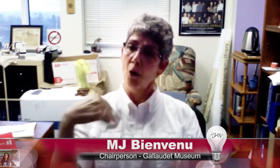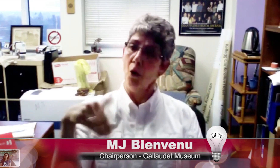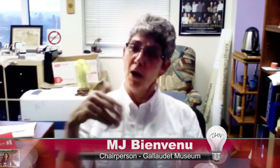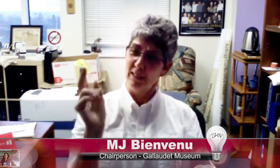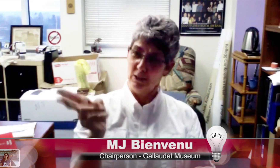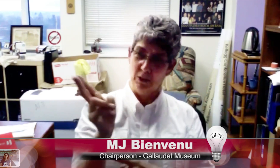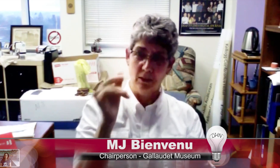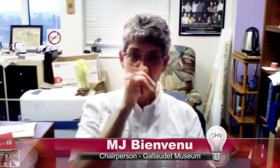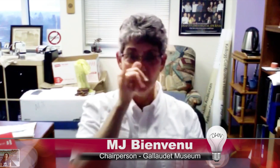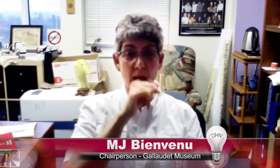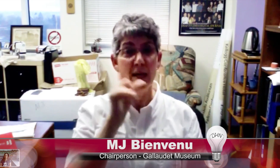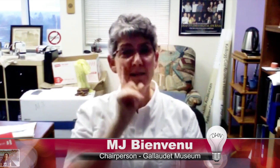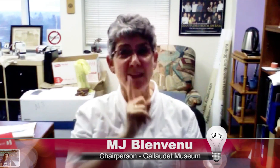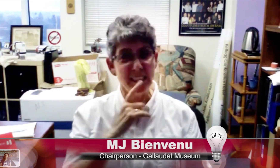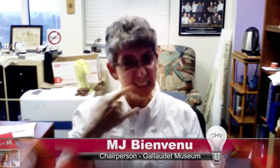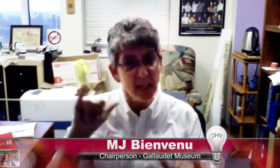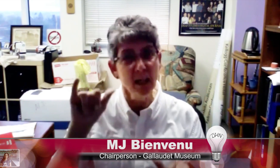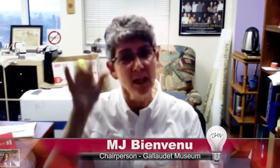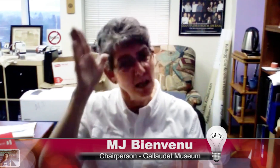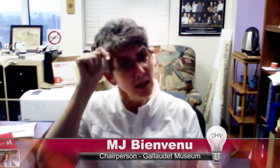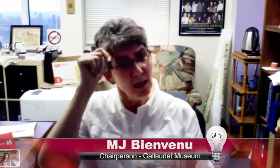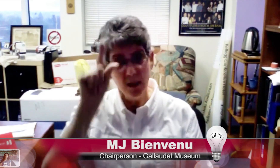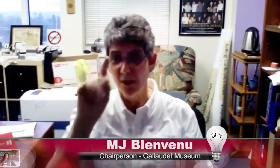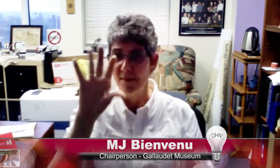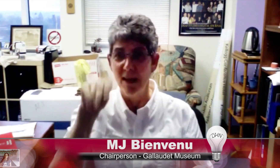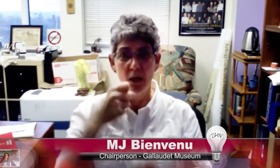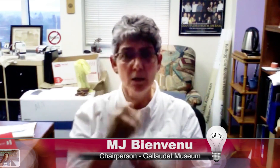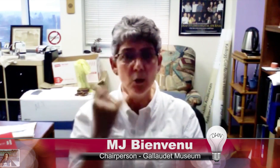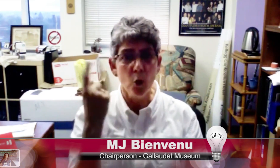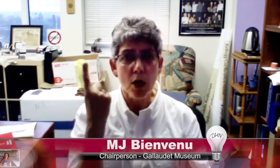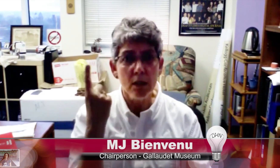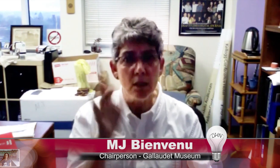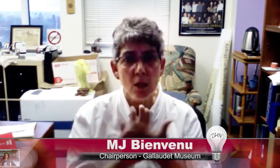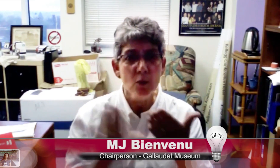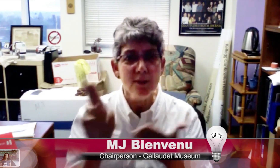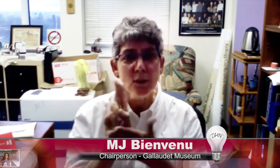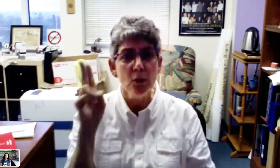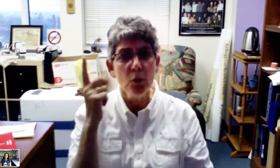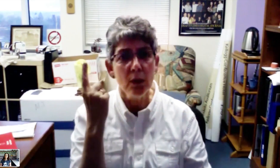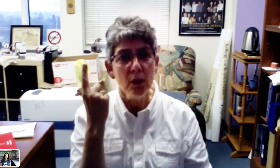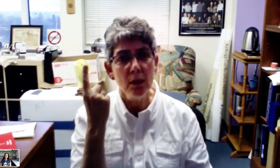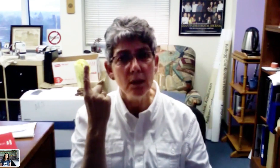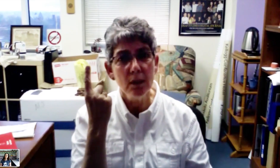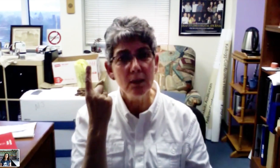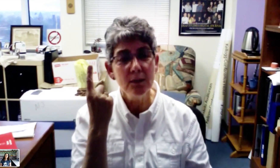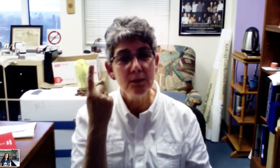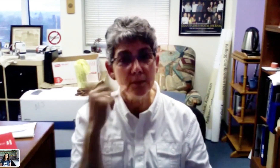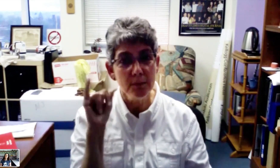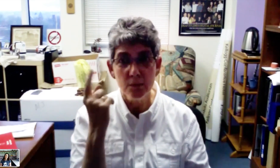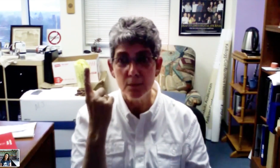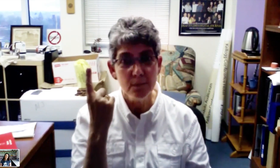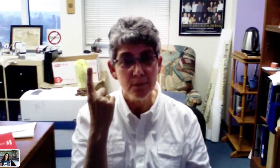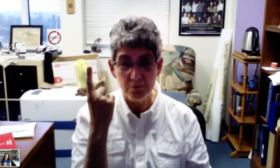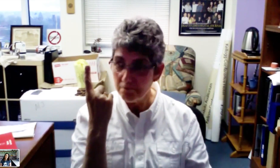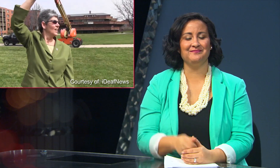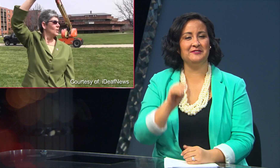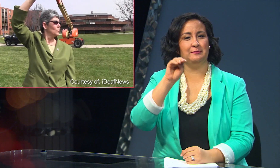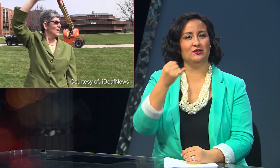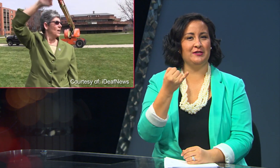GALLAUDET HAS A VERY RICH HISTORY. IT'S BEEN 150 YEARS BUT IT'S THE ONLY DEAF UNIVERSITY IN THE WORLD. THE ONLY ONE.